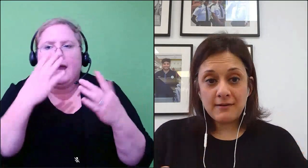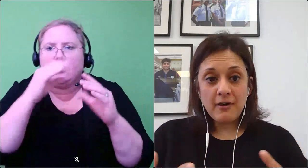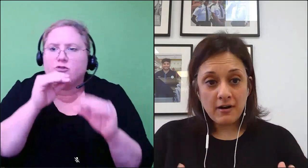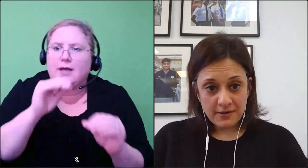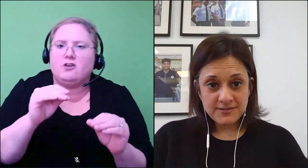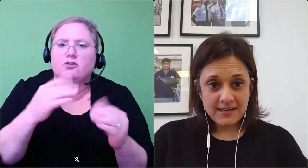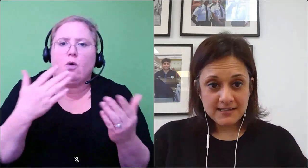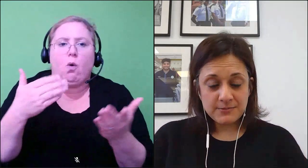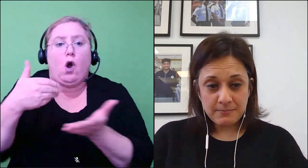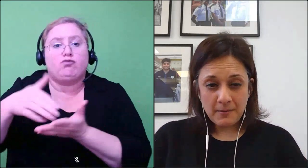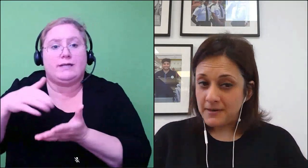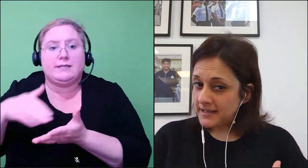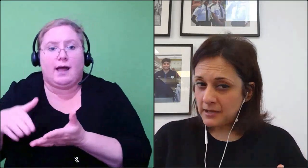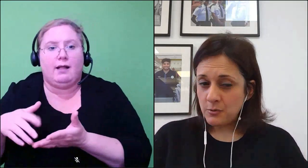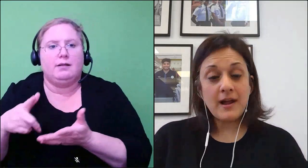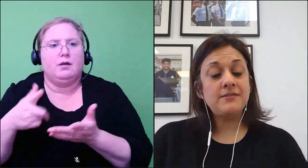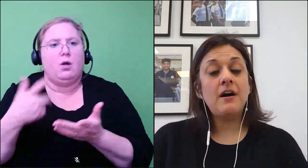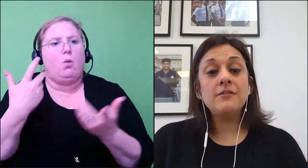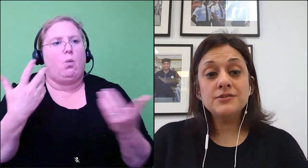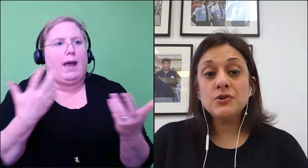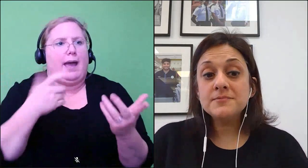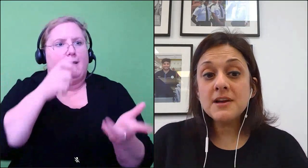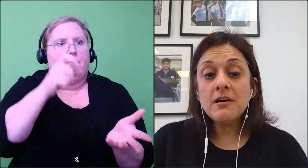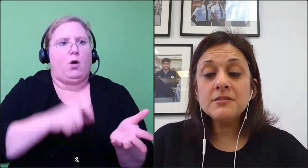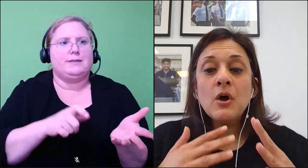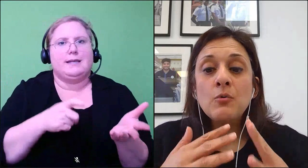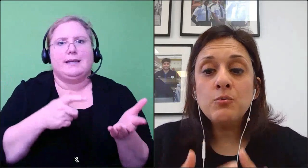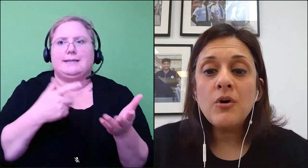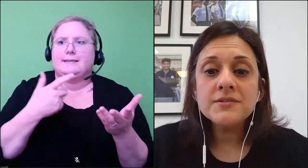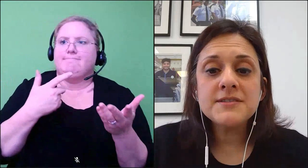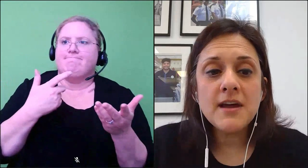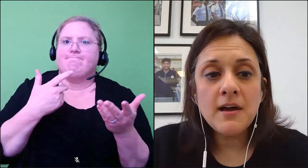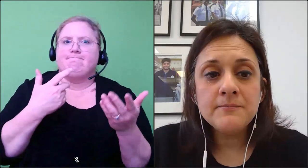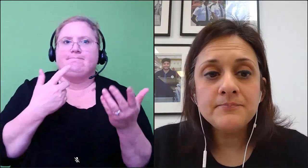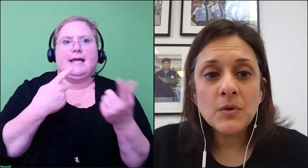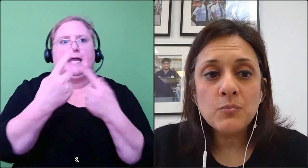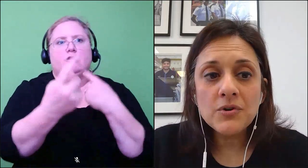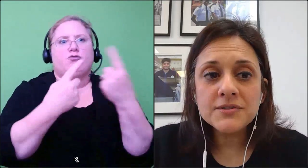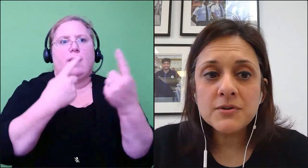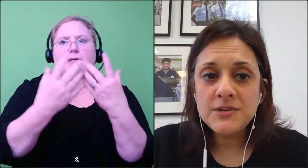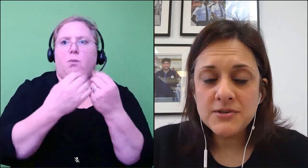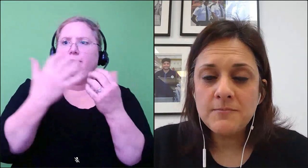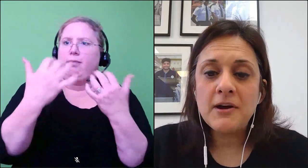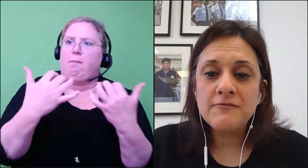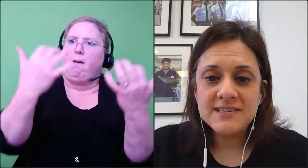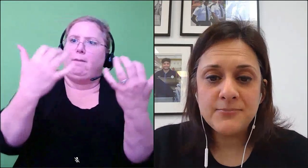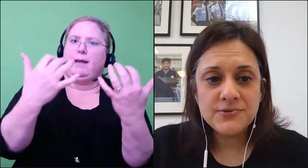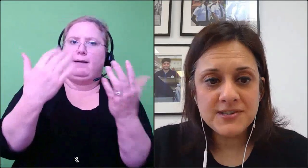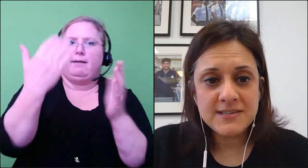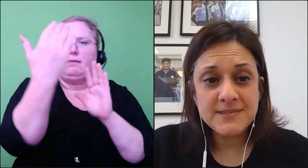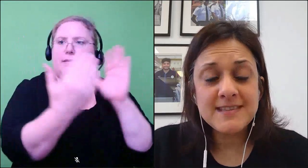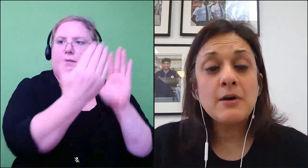where there are those dealings with the public in a way that other jobs aren't, what can we do about reasonable adjustments there?